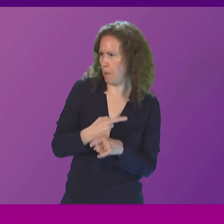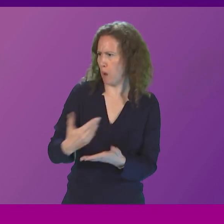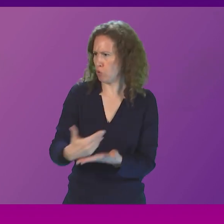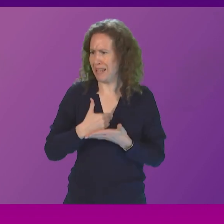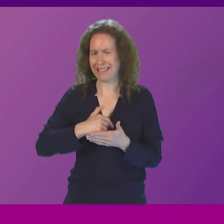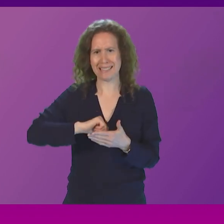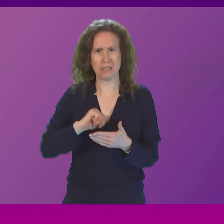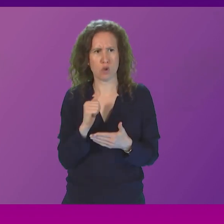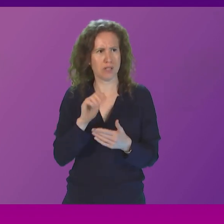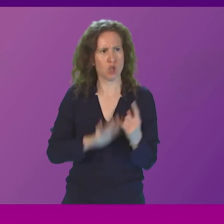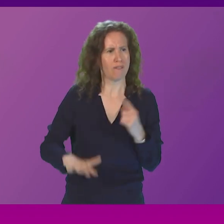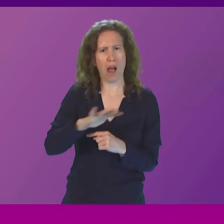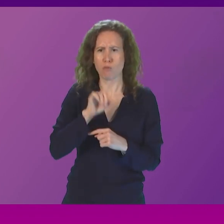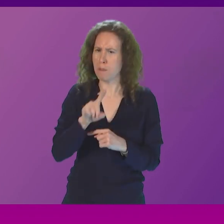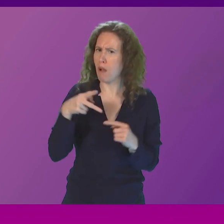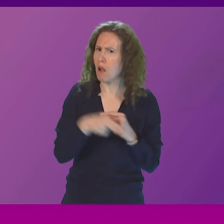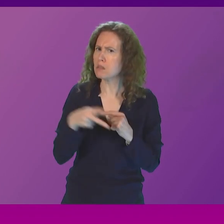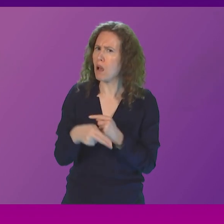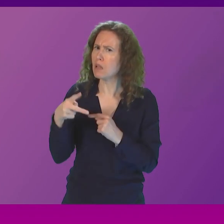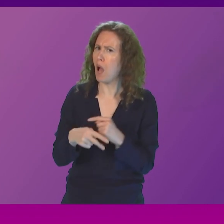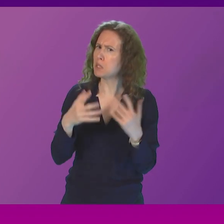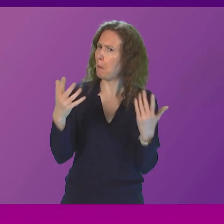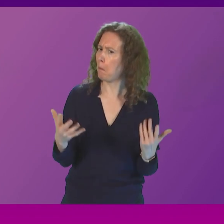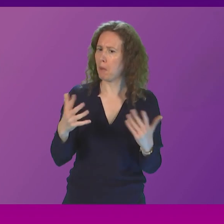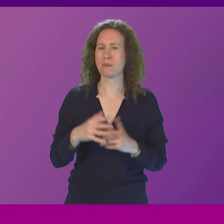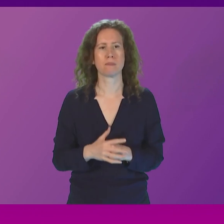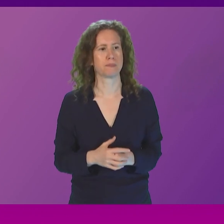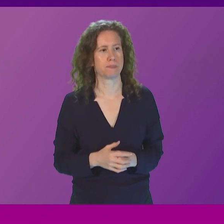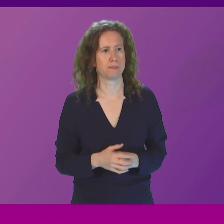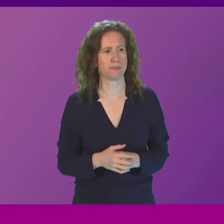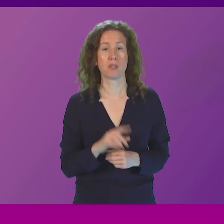these colds cuts not his own shameful hypocrisy?